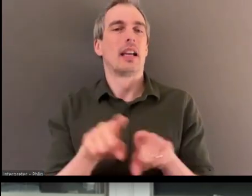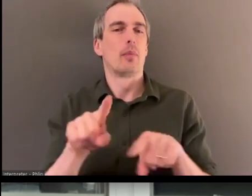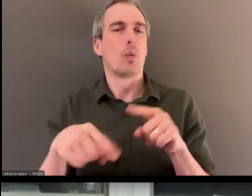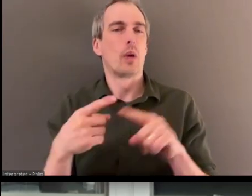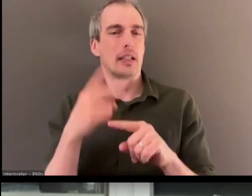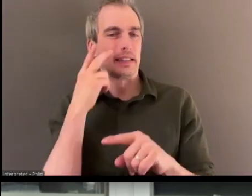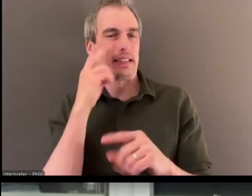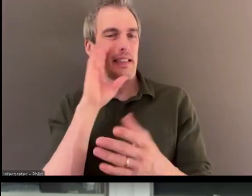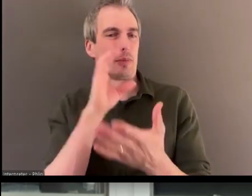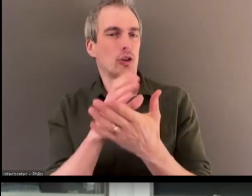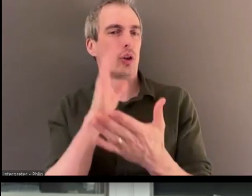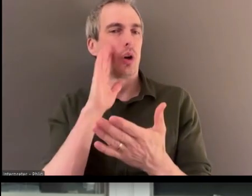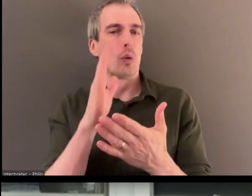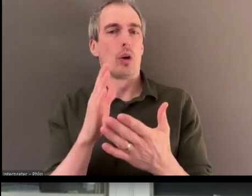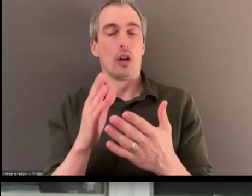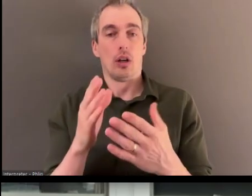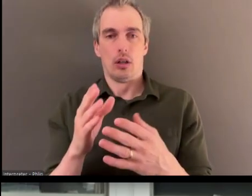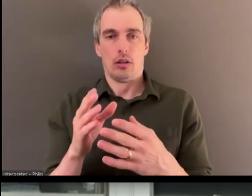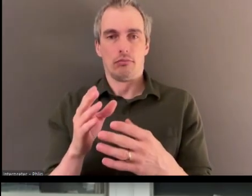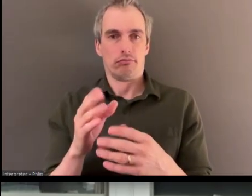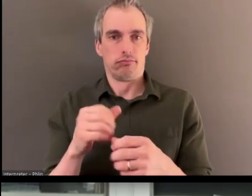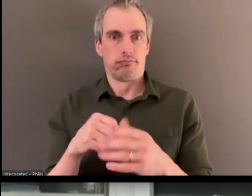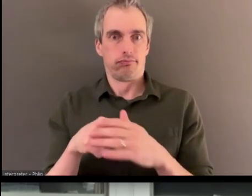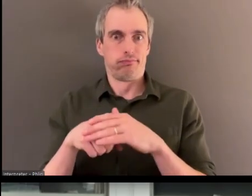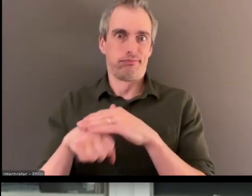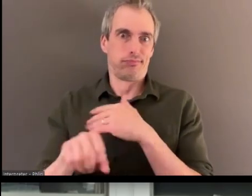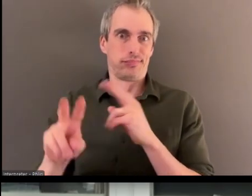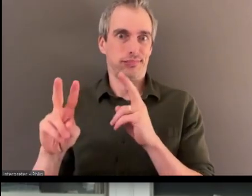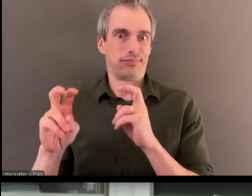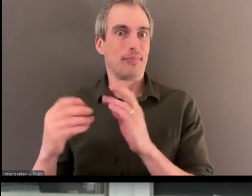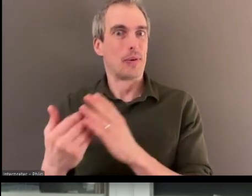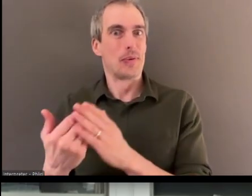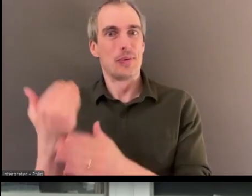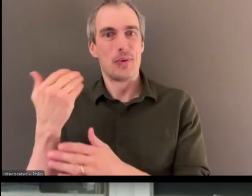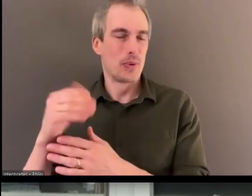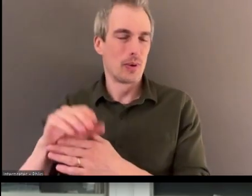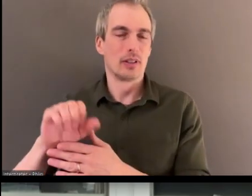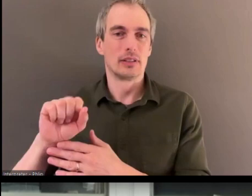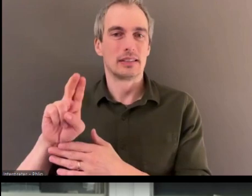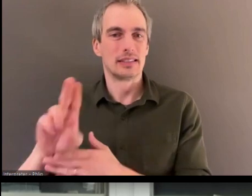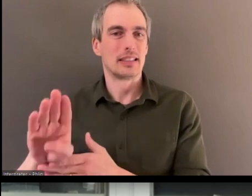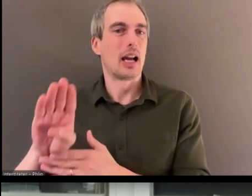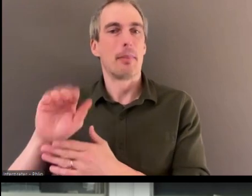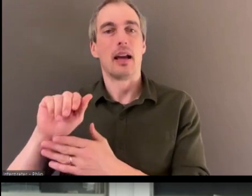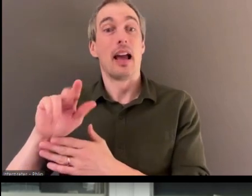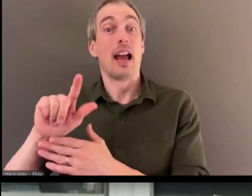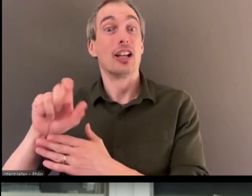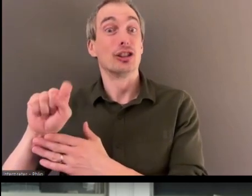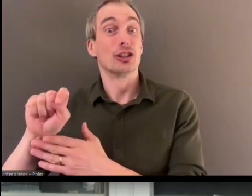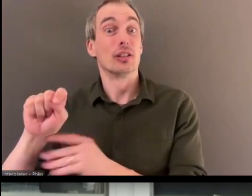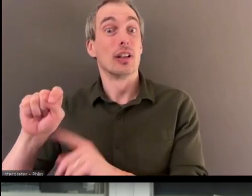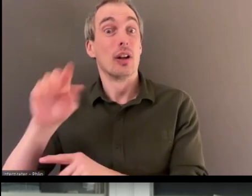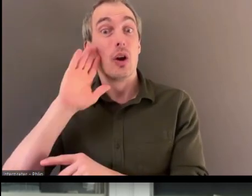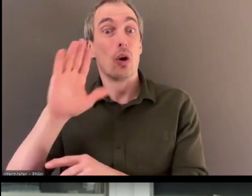task is to write that image description. And I've given it some pretty thorough procedures to follow on identifying whether